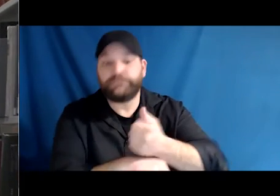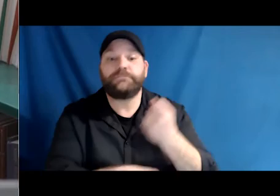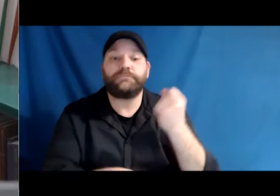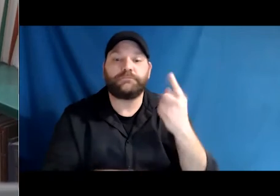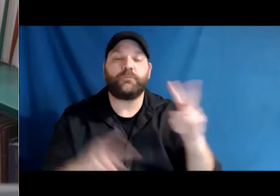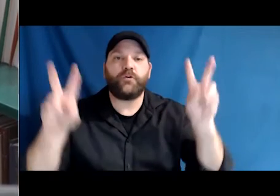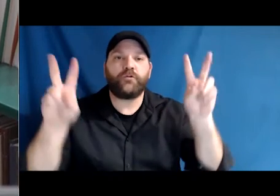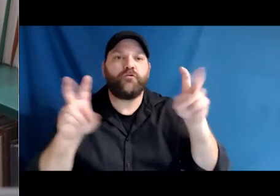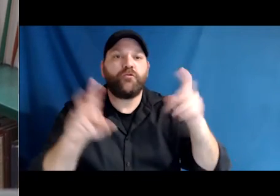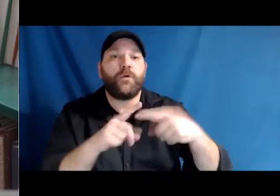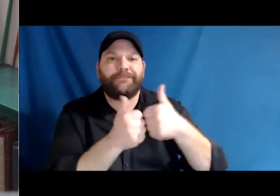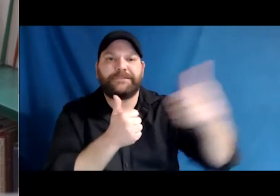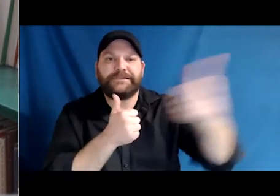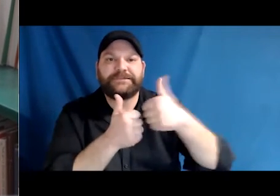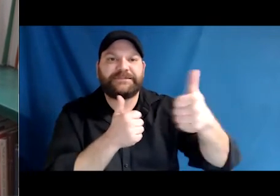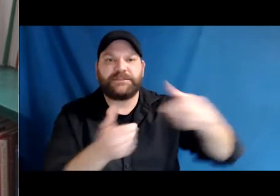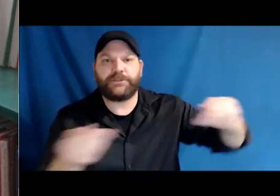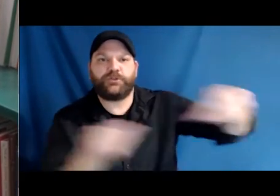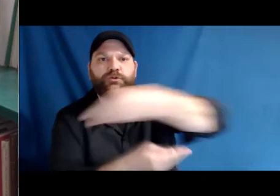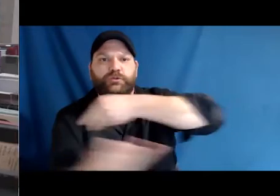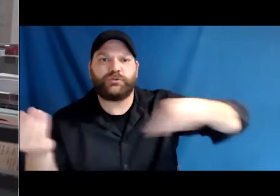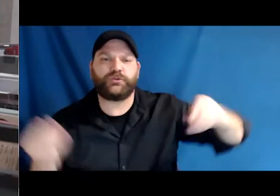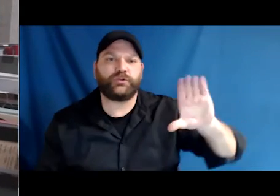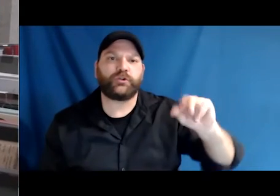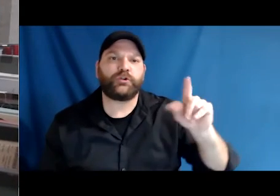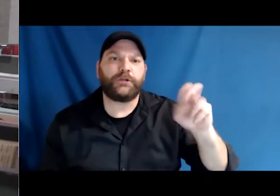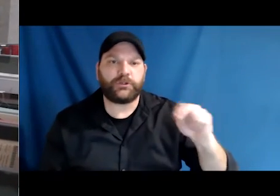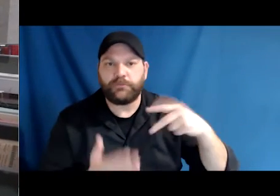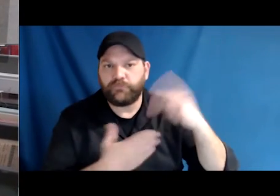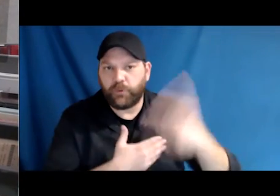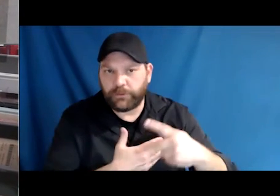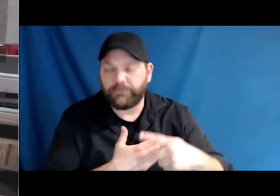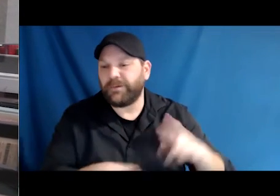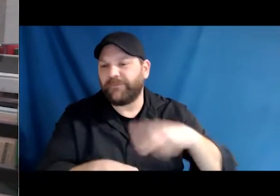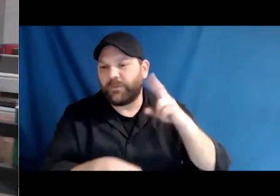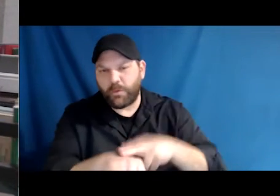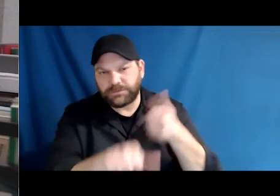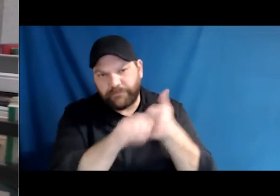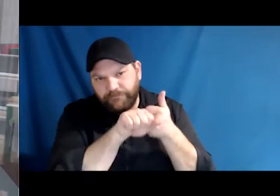program, all while maintaining safety protocols and ensuring efficient operations.